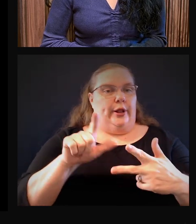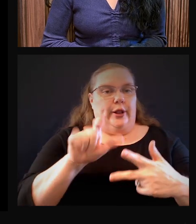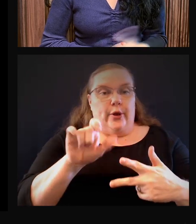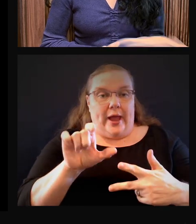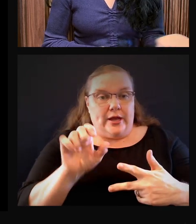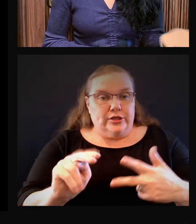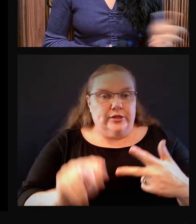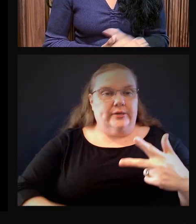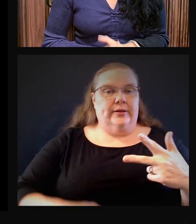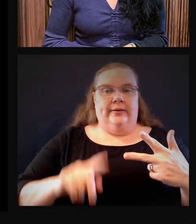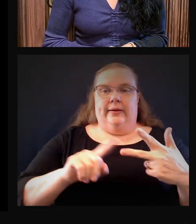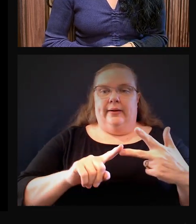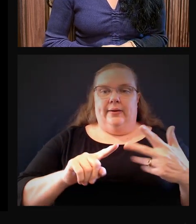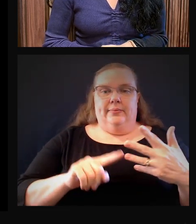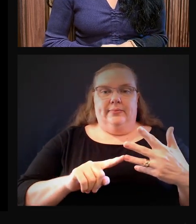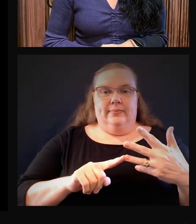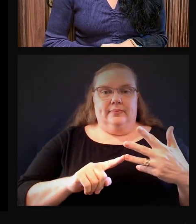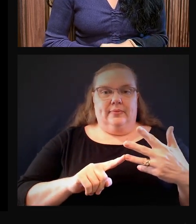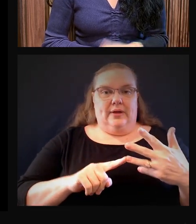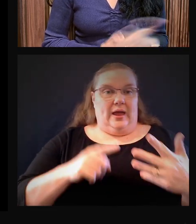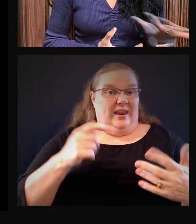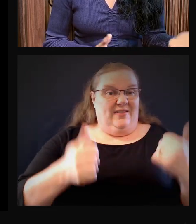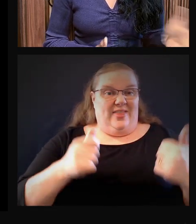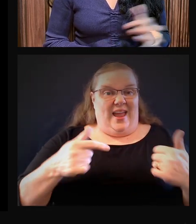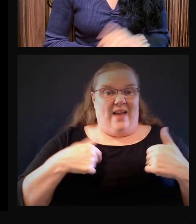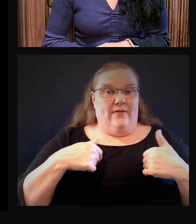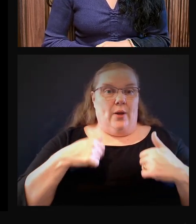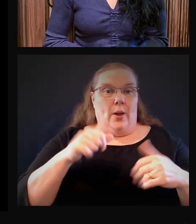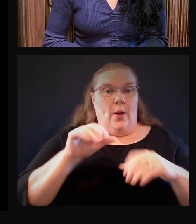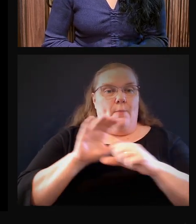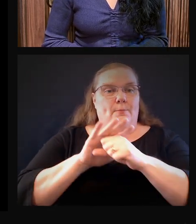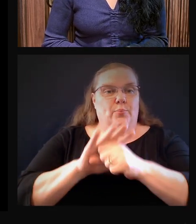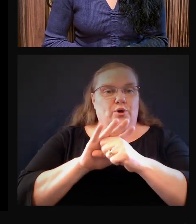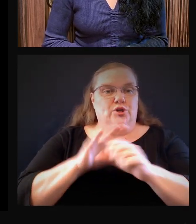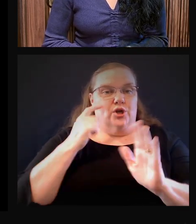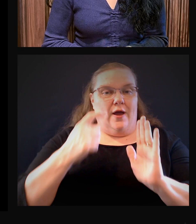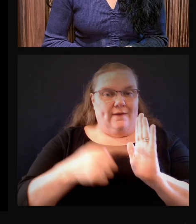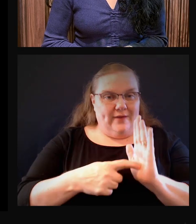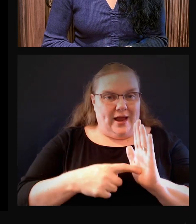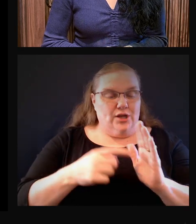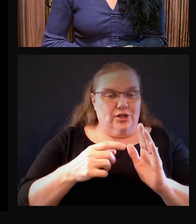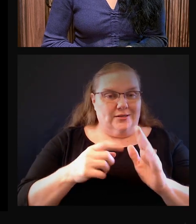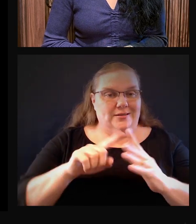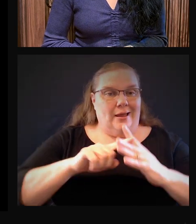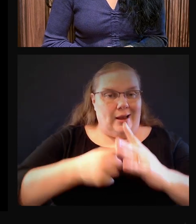And whether they have push notifications enabled and even how much money that they've spent within the game itself.